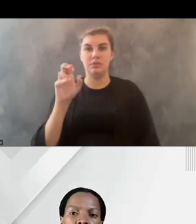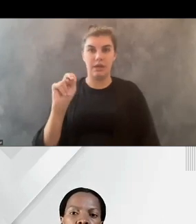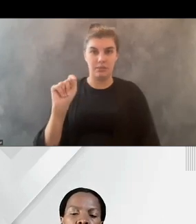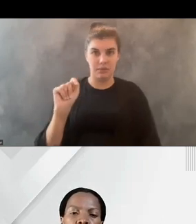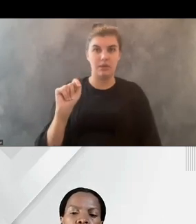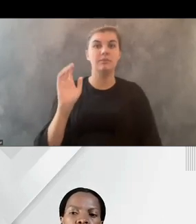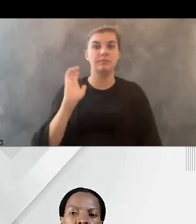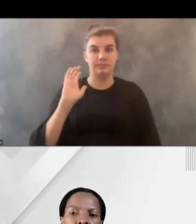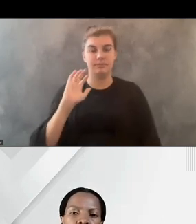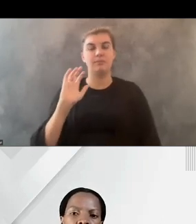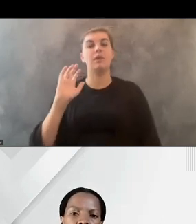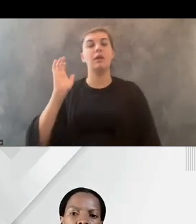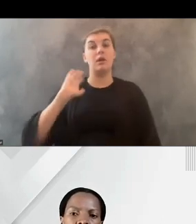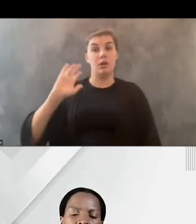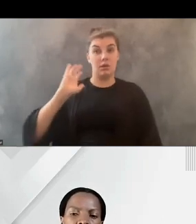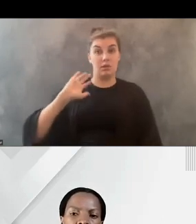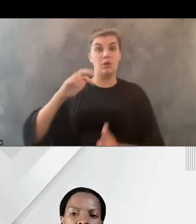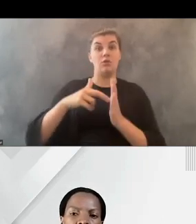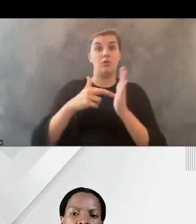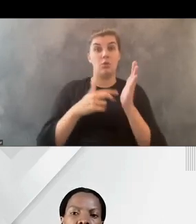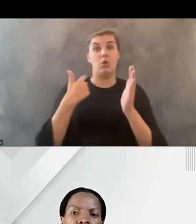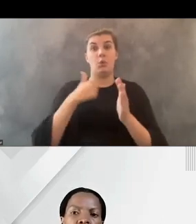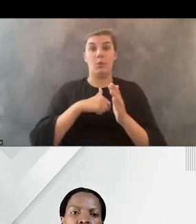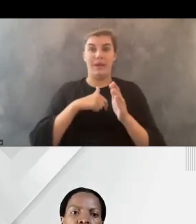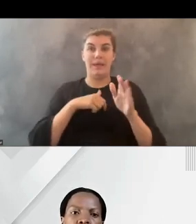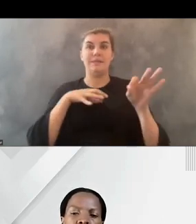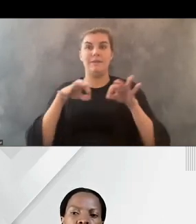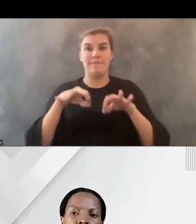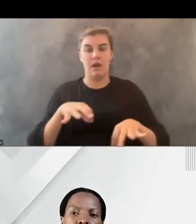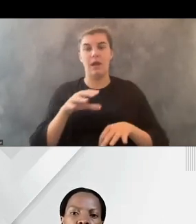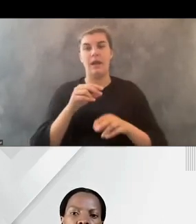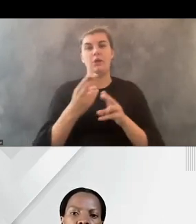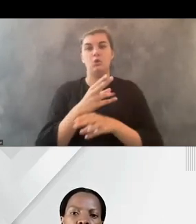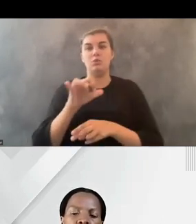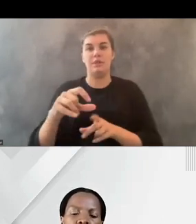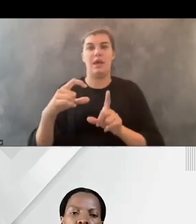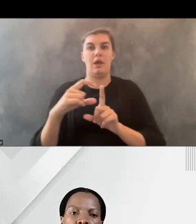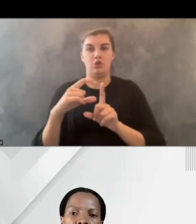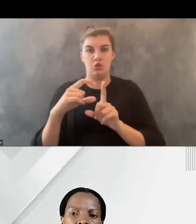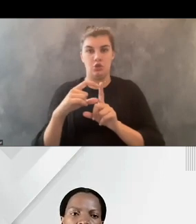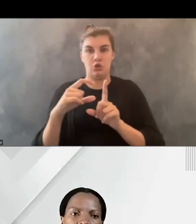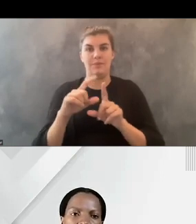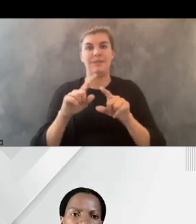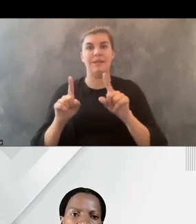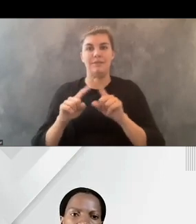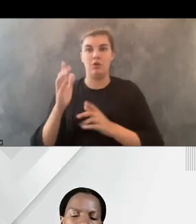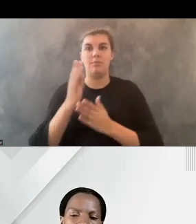rule, we define transitional segments and use that terminology in different parts of the rule text.